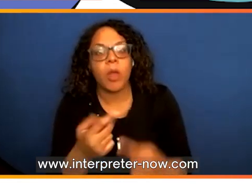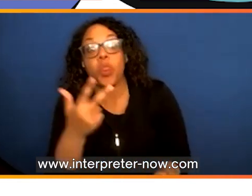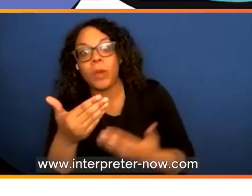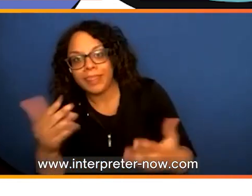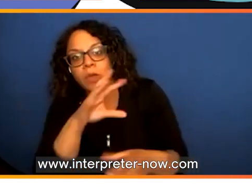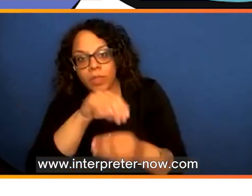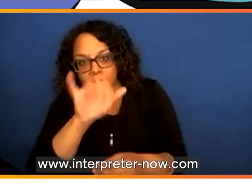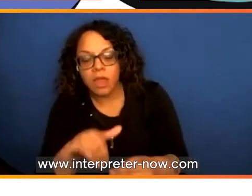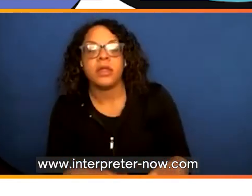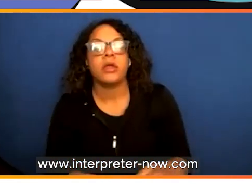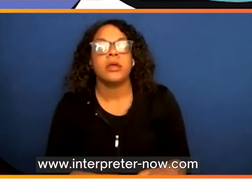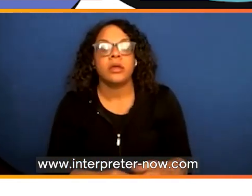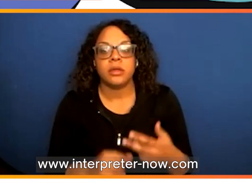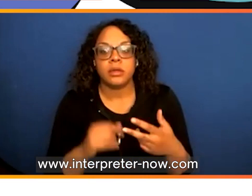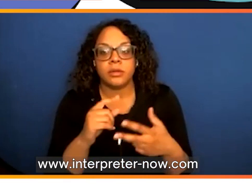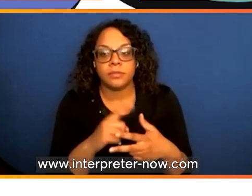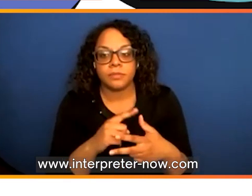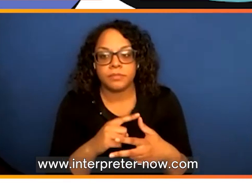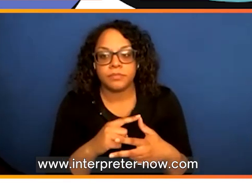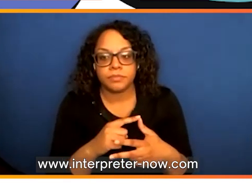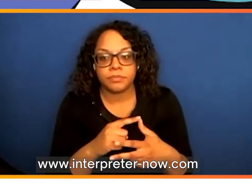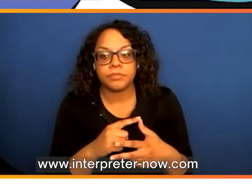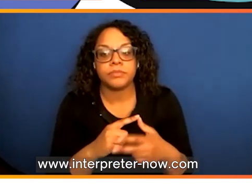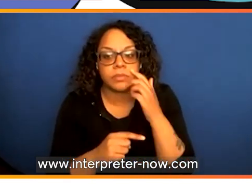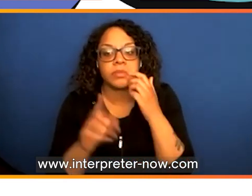champion, you talked about mentoring, and you talked about sponsorship. Can you share